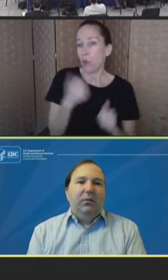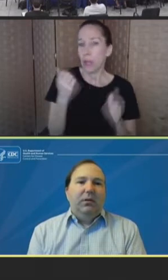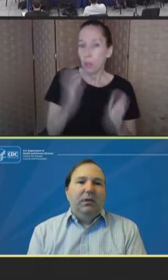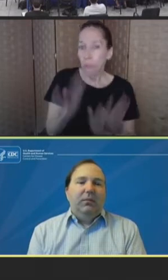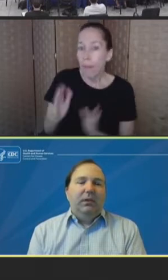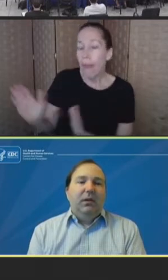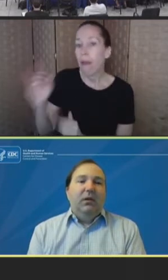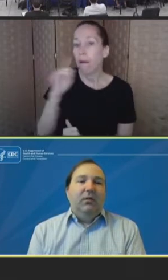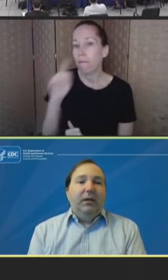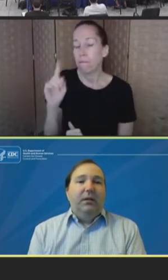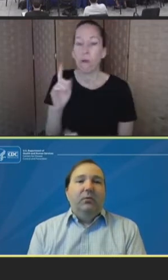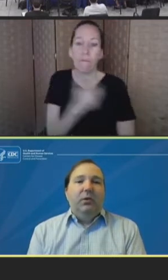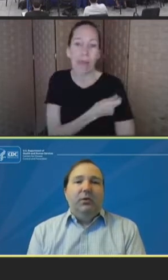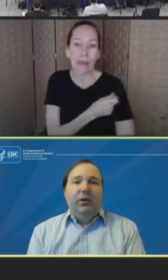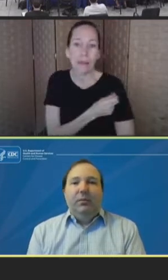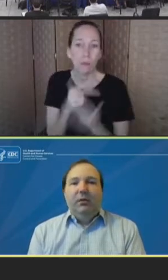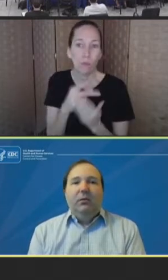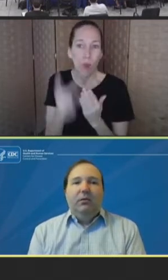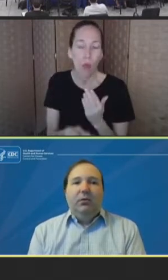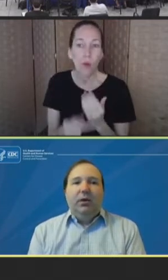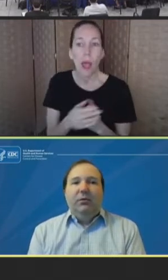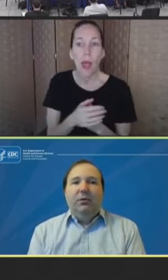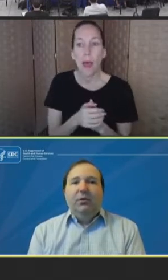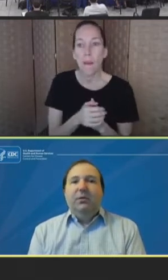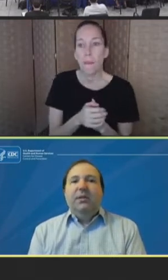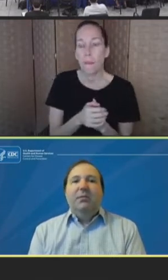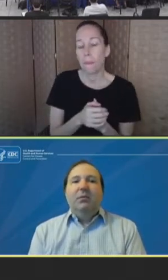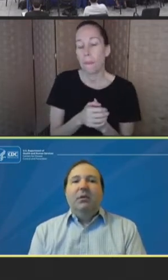which time the vaccines were under development and clinical trials in which there was time to